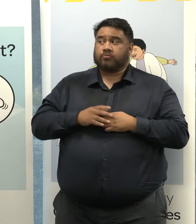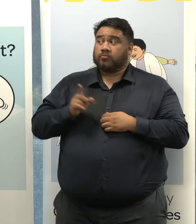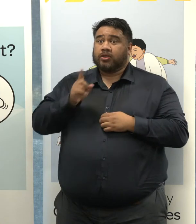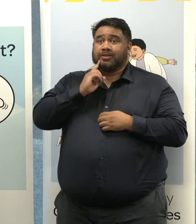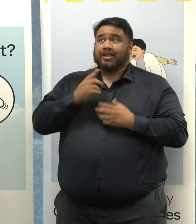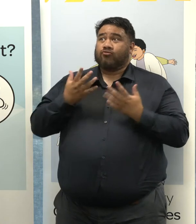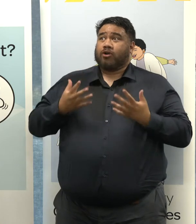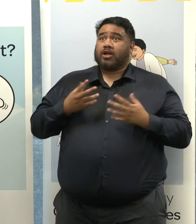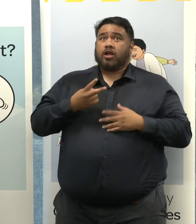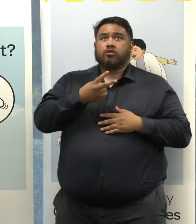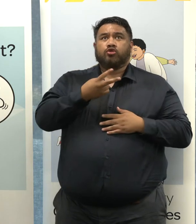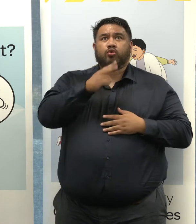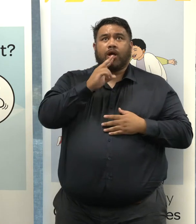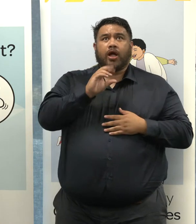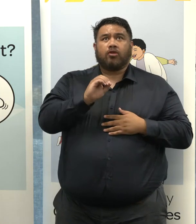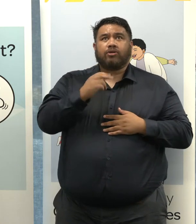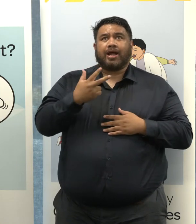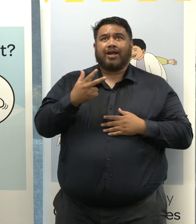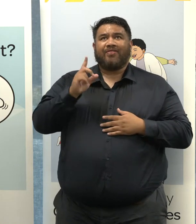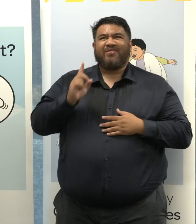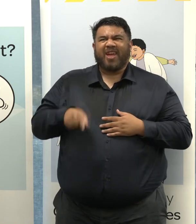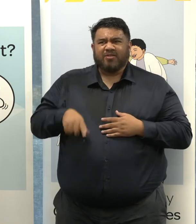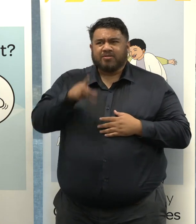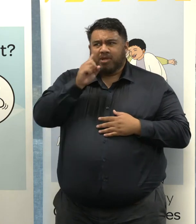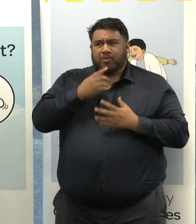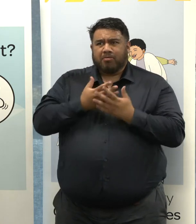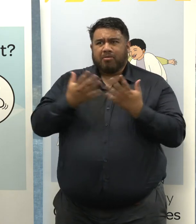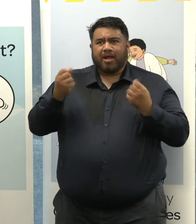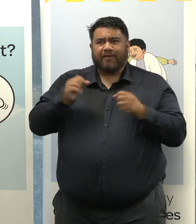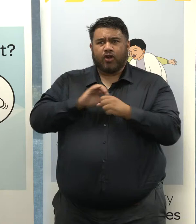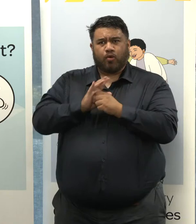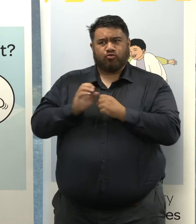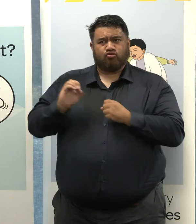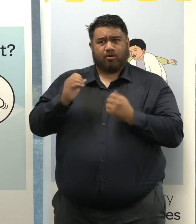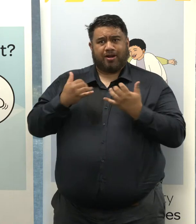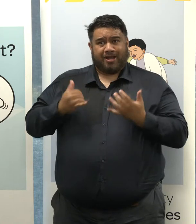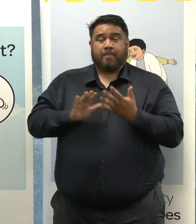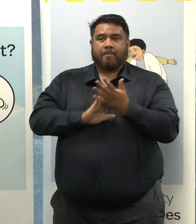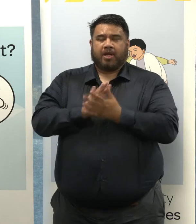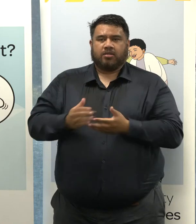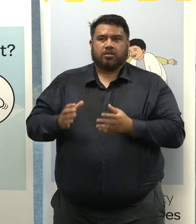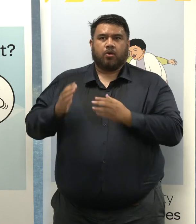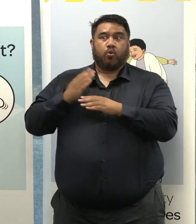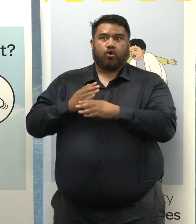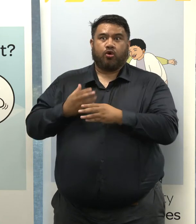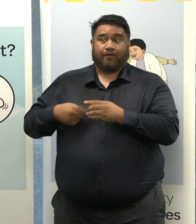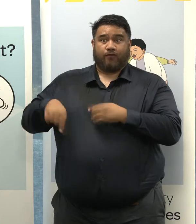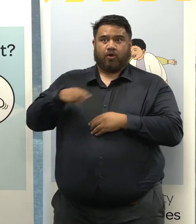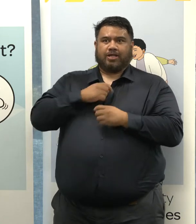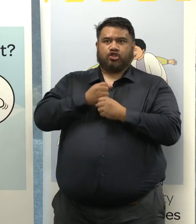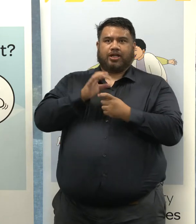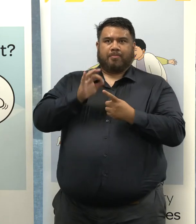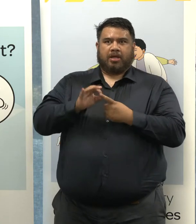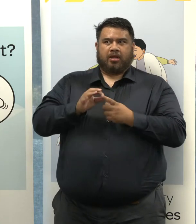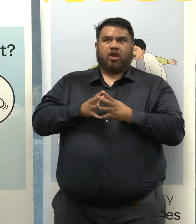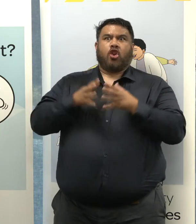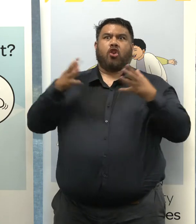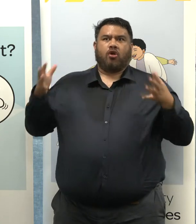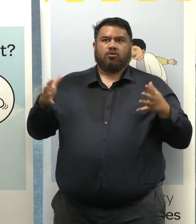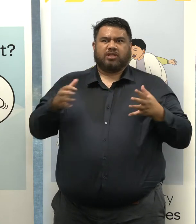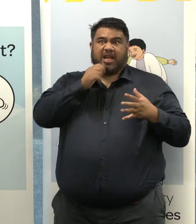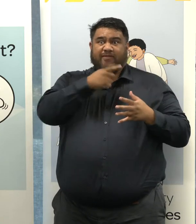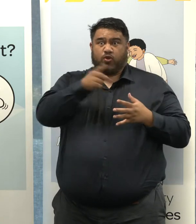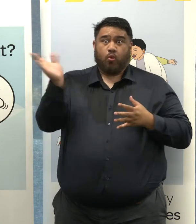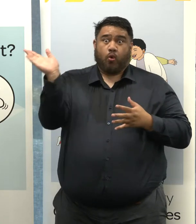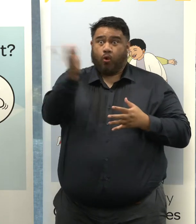what you need at home.